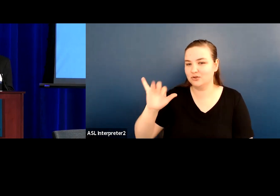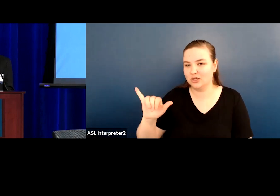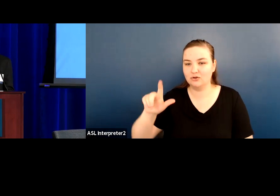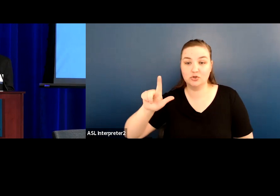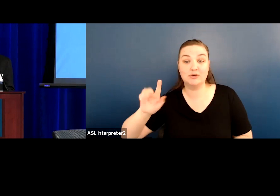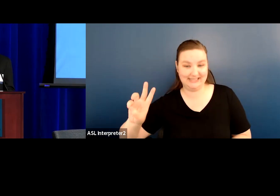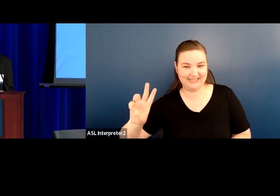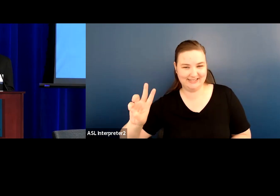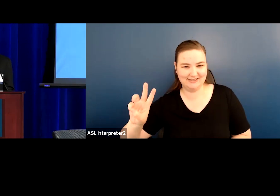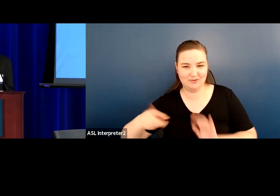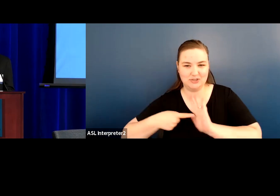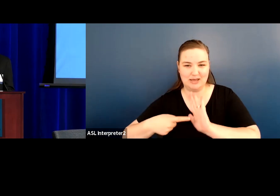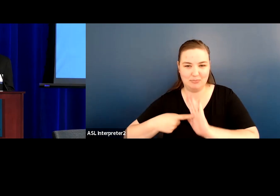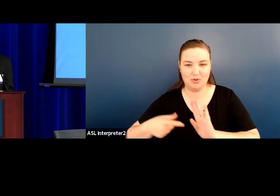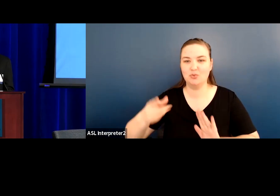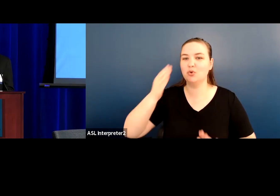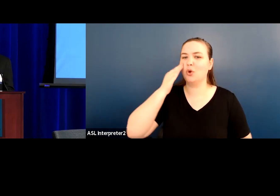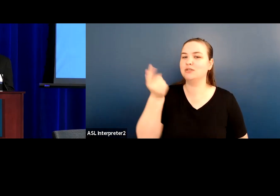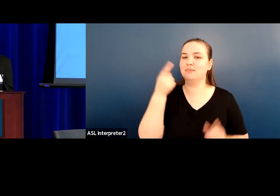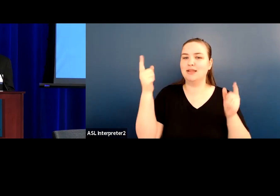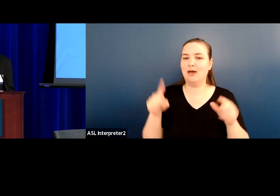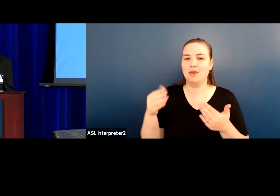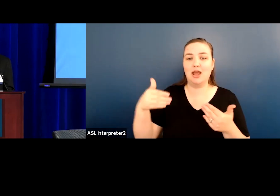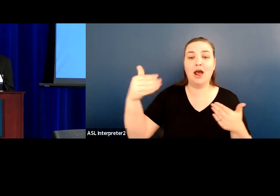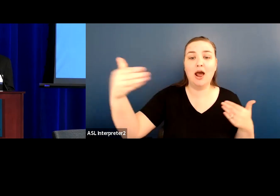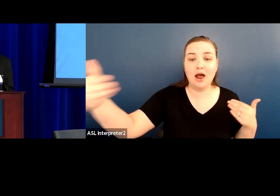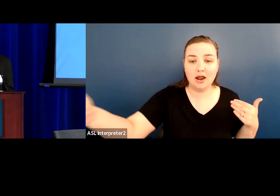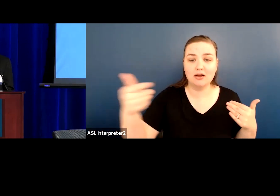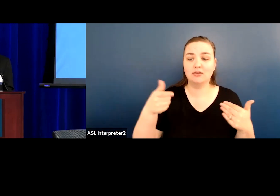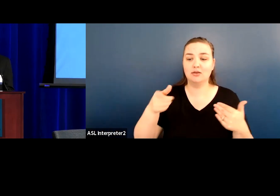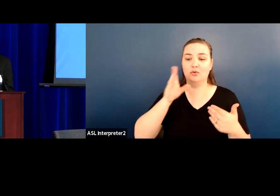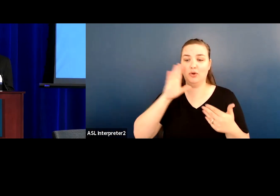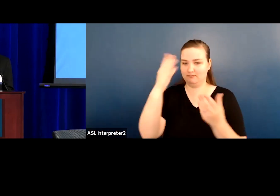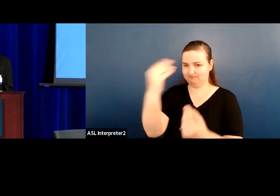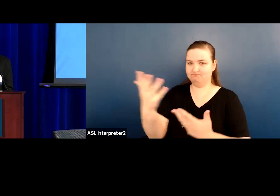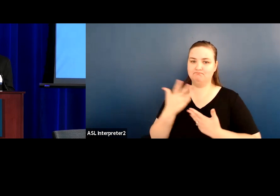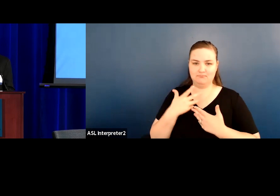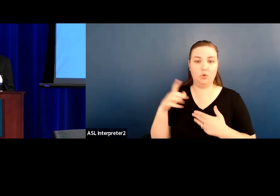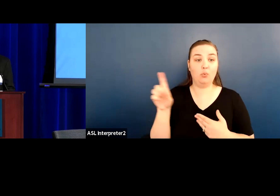If you know something that's happening years into the future, that's where you would capture on the exhibit 54 those kind of changes.